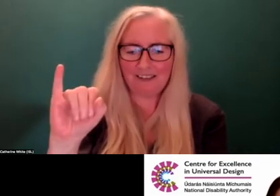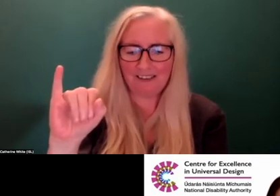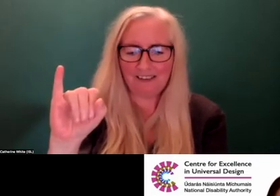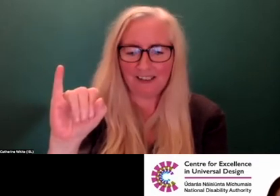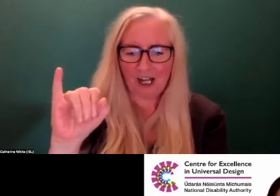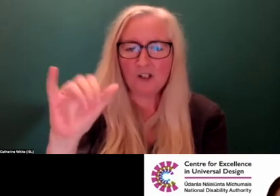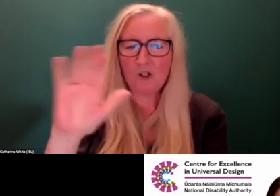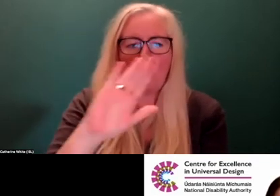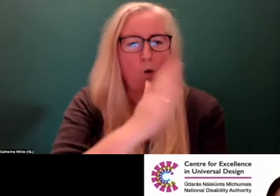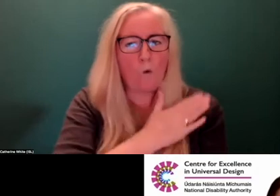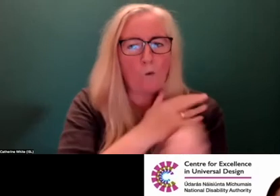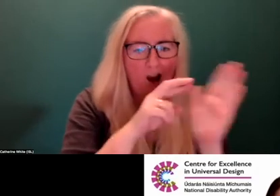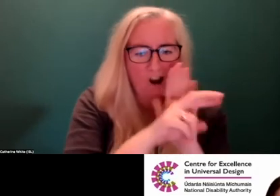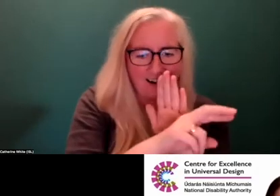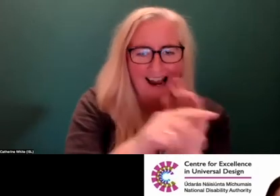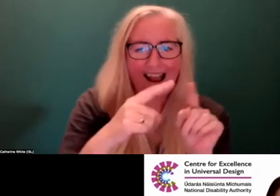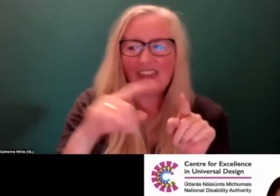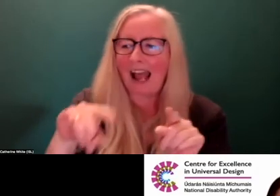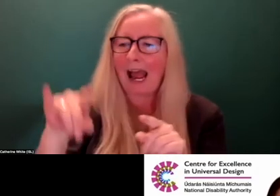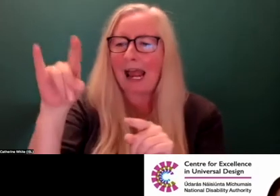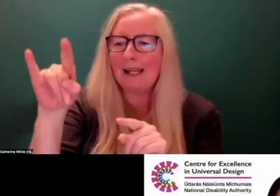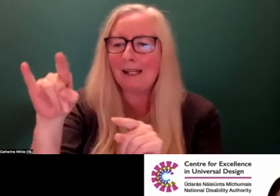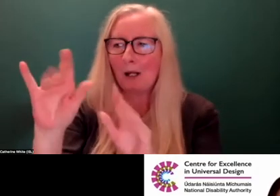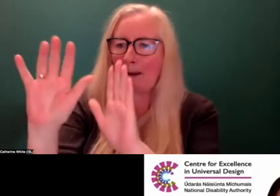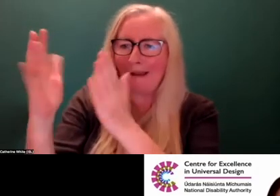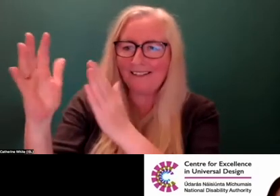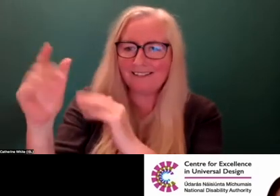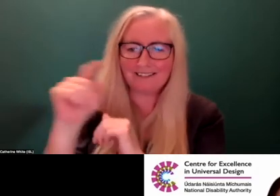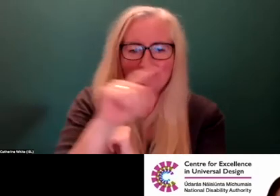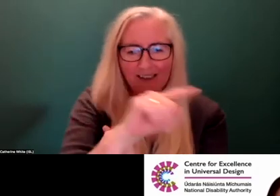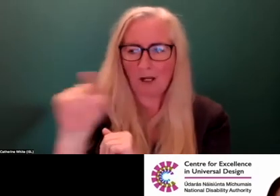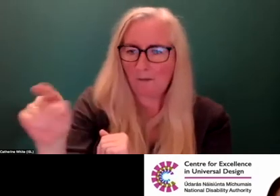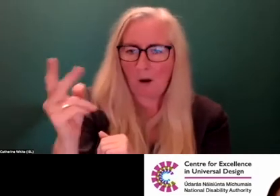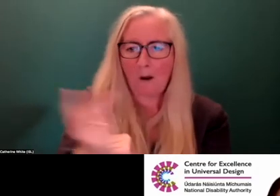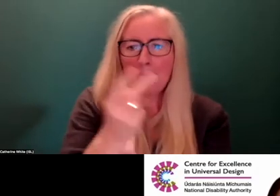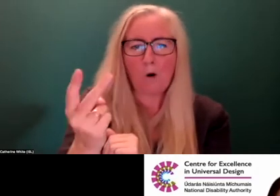And I think both the winner and the highly commended, both really